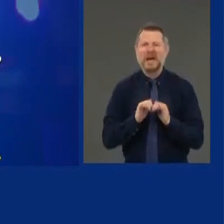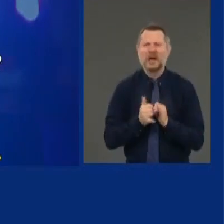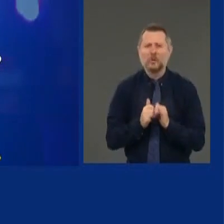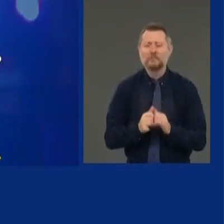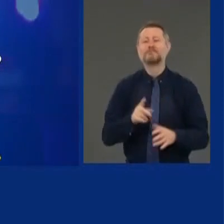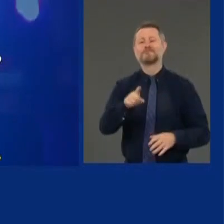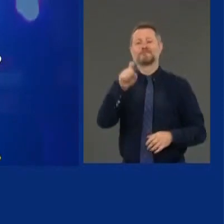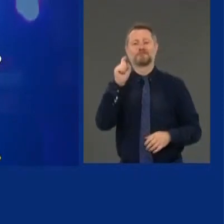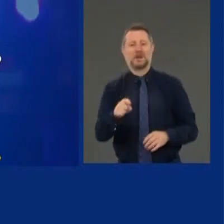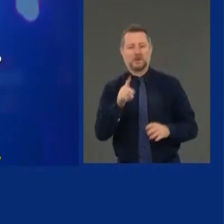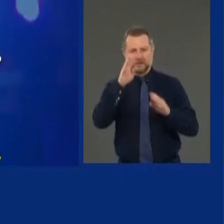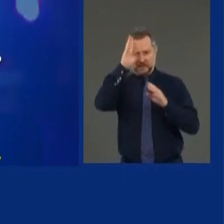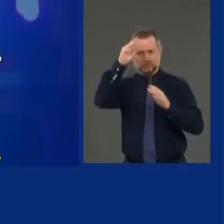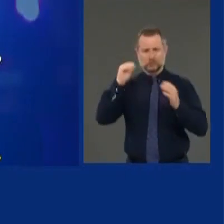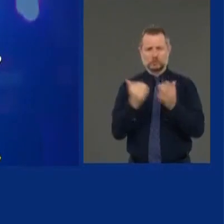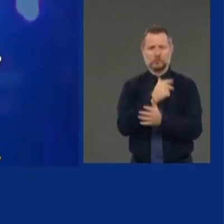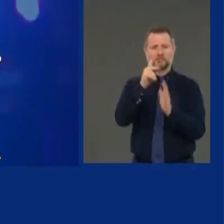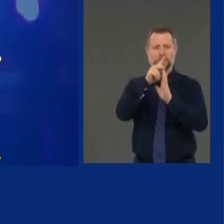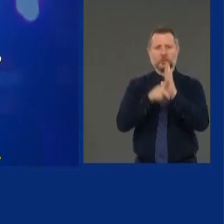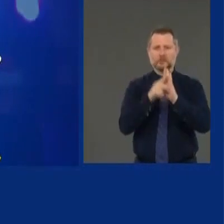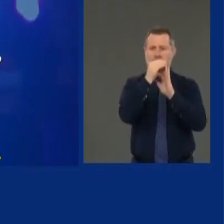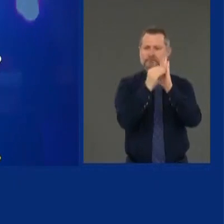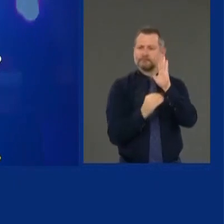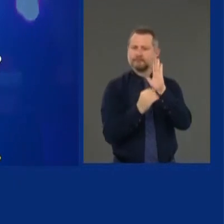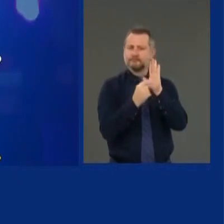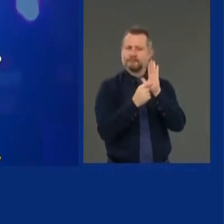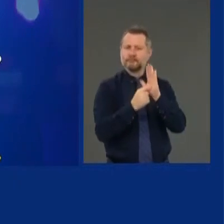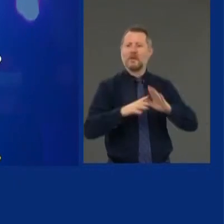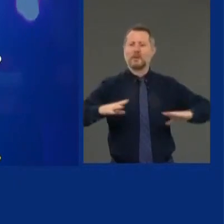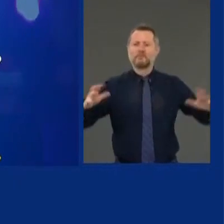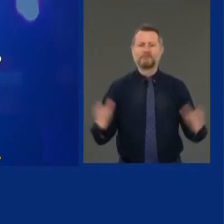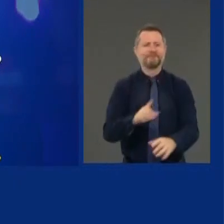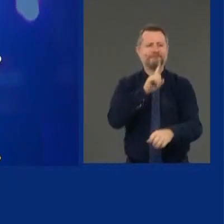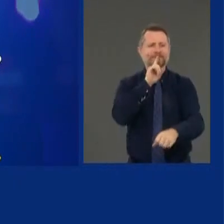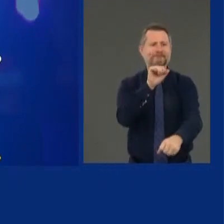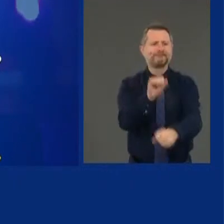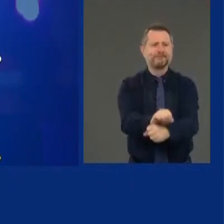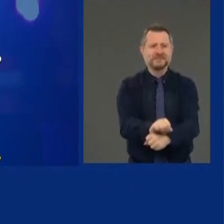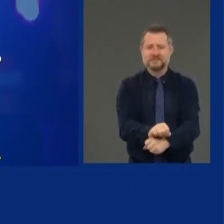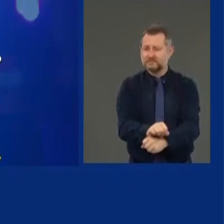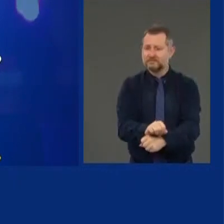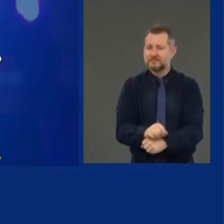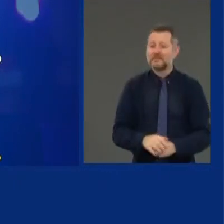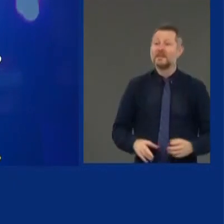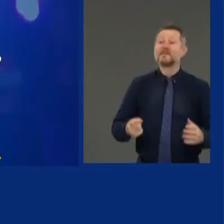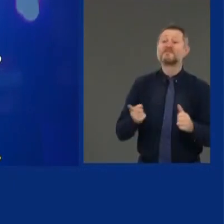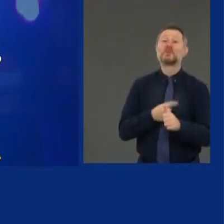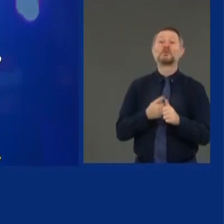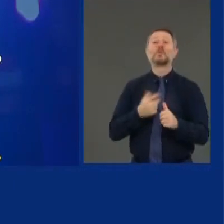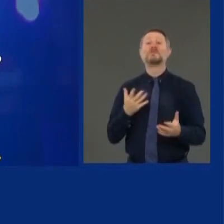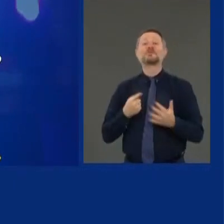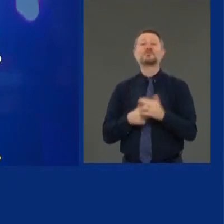HOW DO YOU TURN OUTRAGE INTO ACTION. BY ACTUALLY COMING UP WITH A NEW